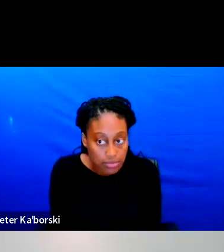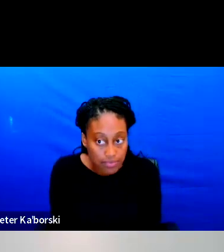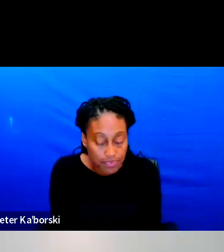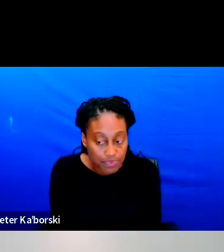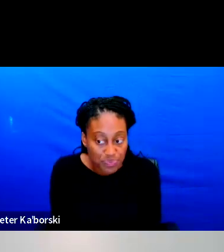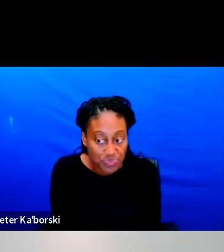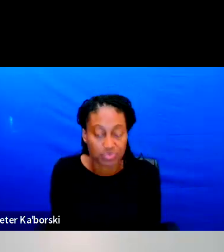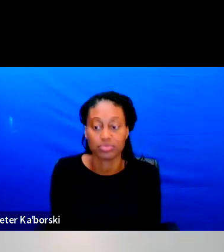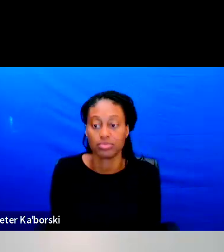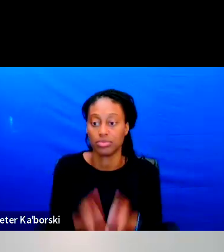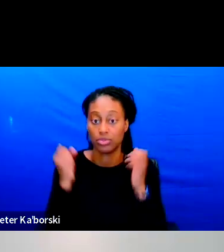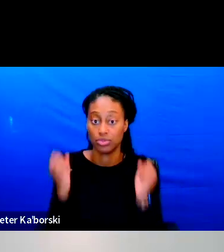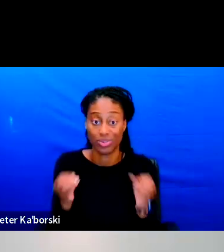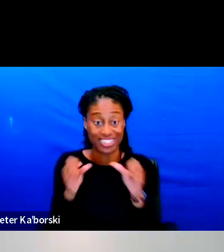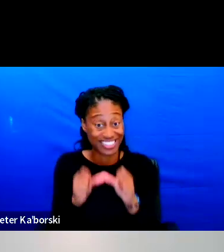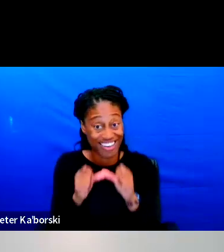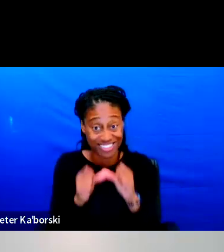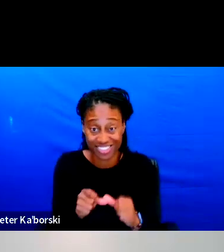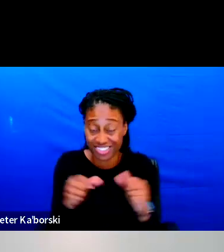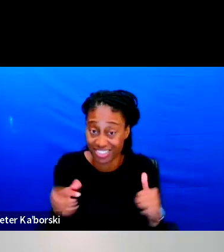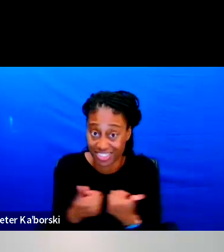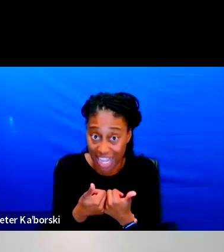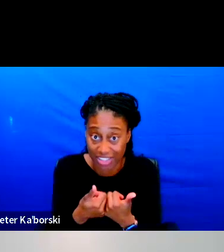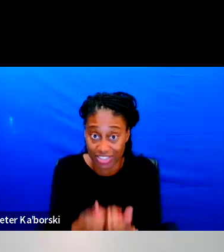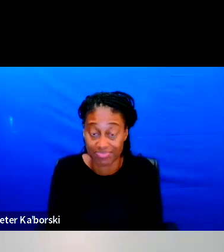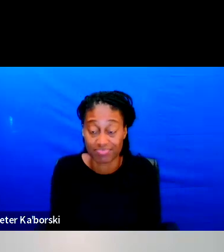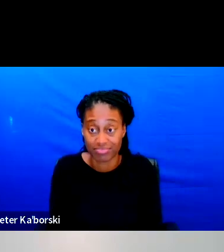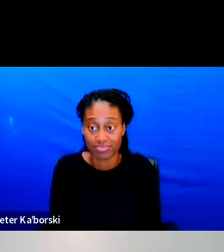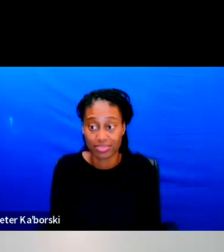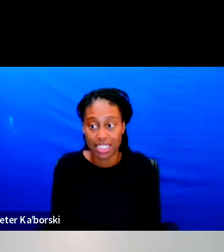Kyle Kleist: So it's a constant challenge. Kyle Kleist: I know, making sure that